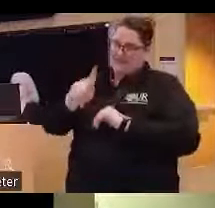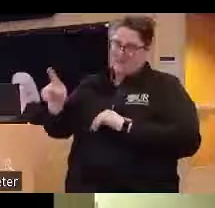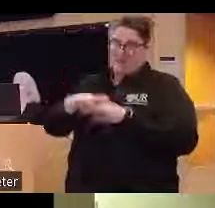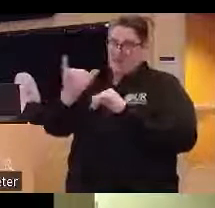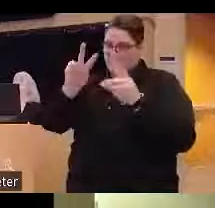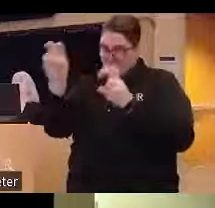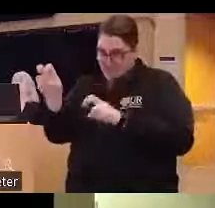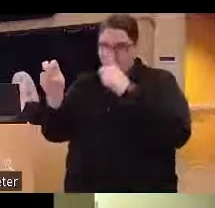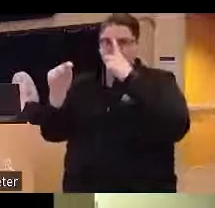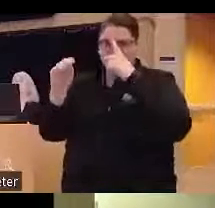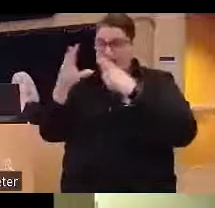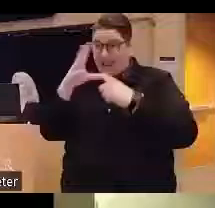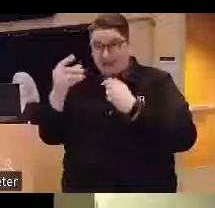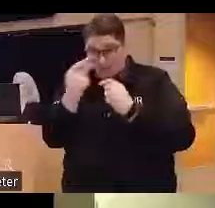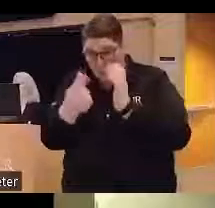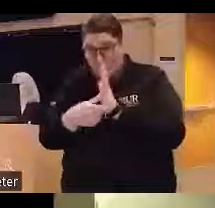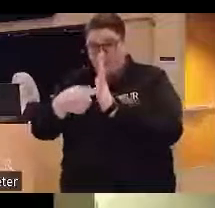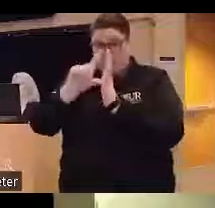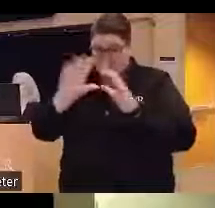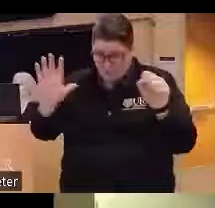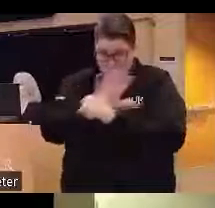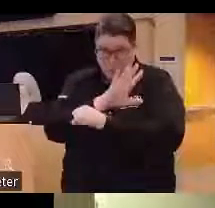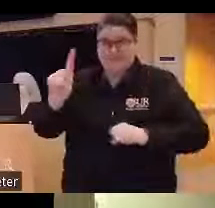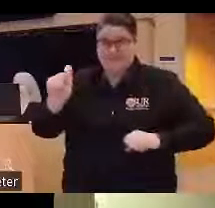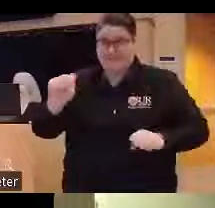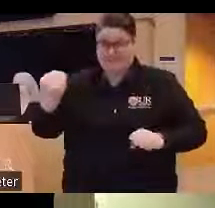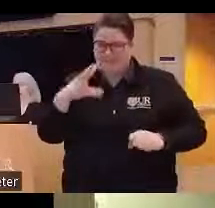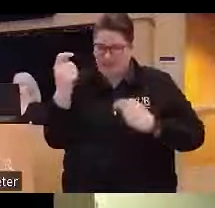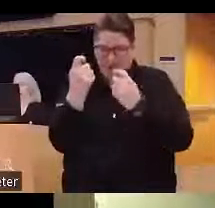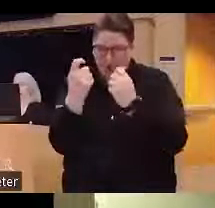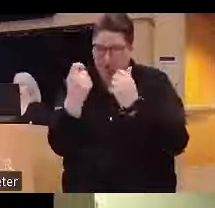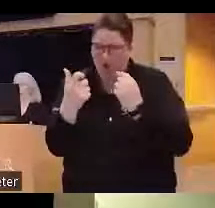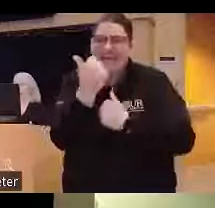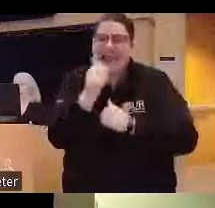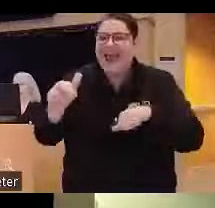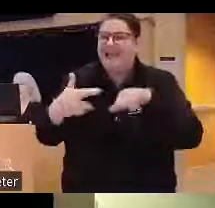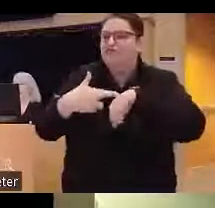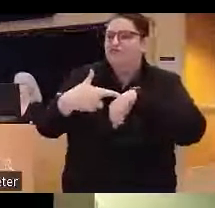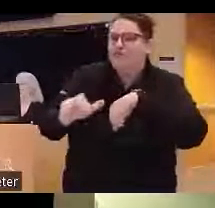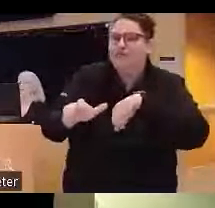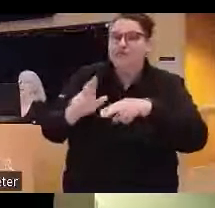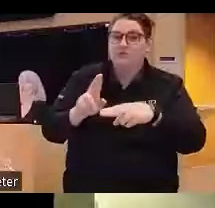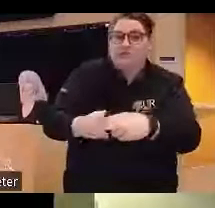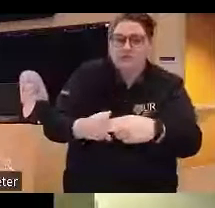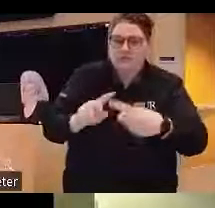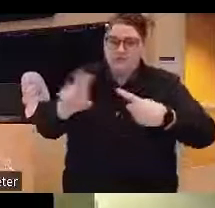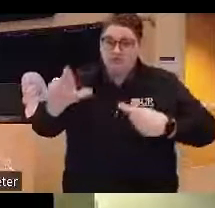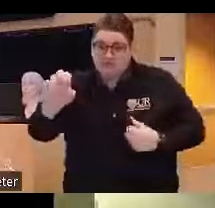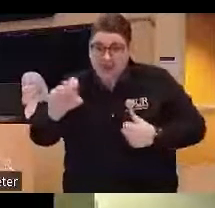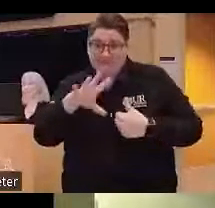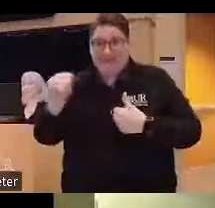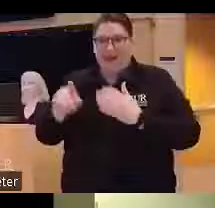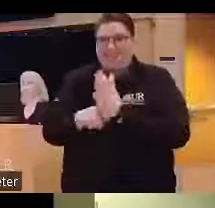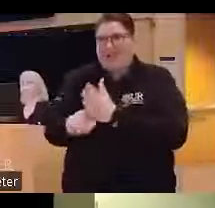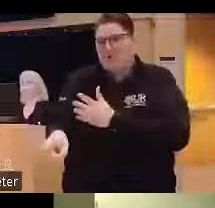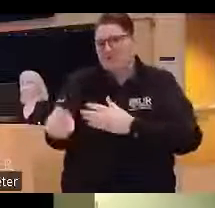and then go through the entire DSM and take out references um to race and minoritized status and